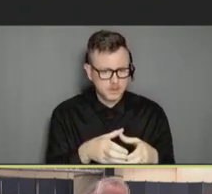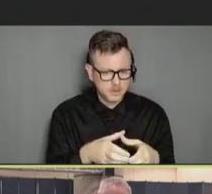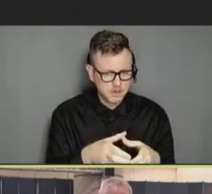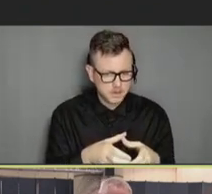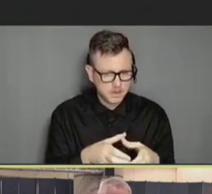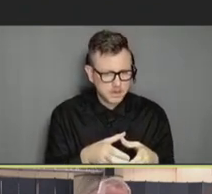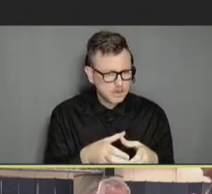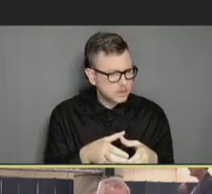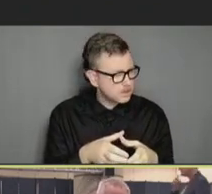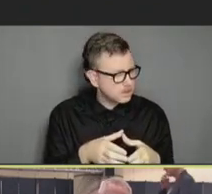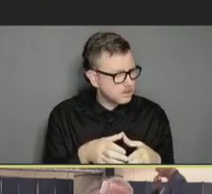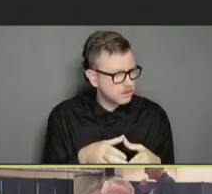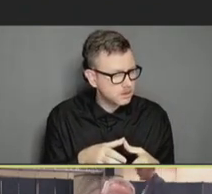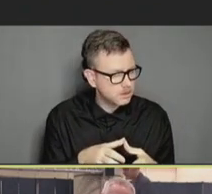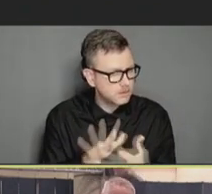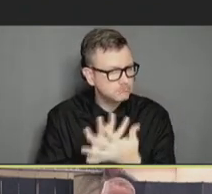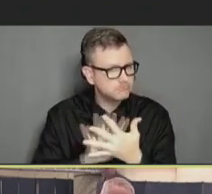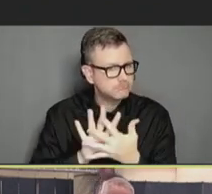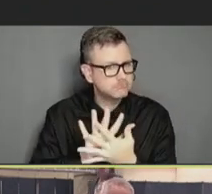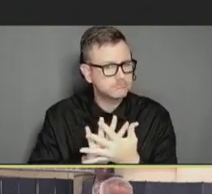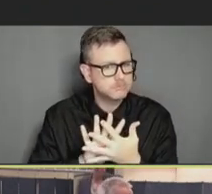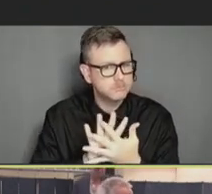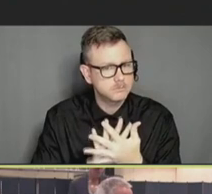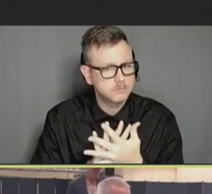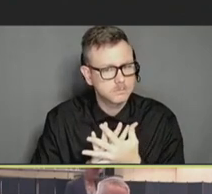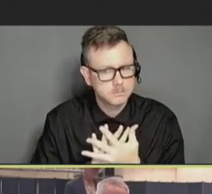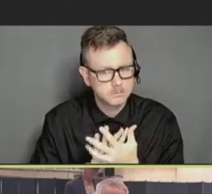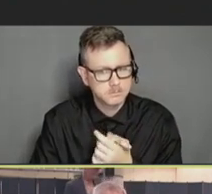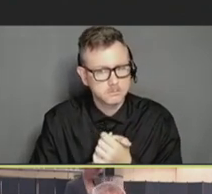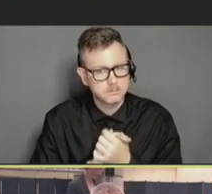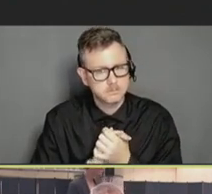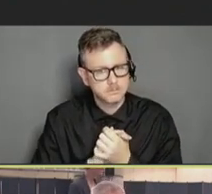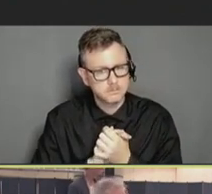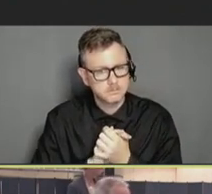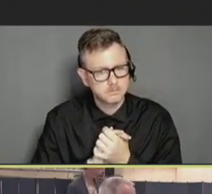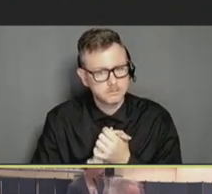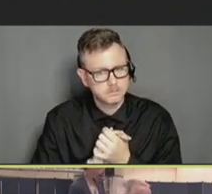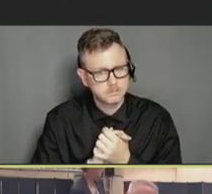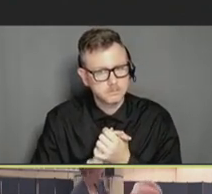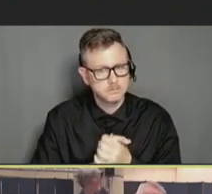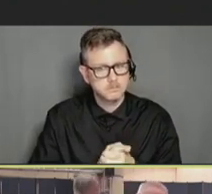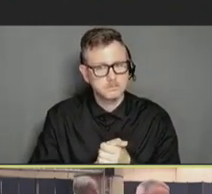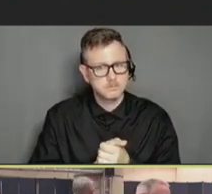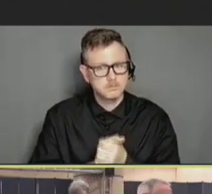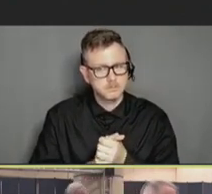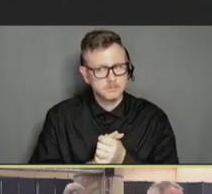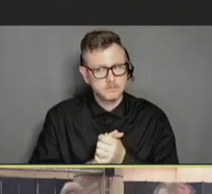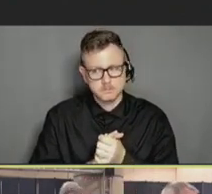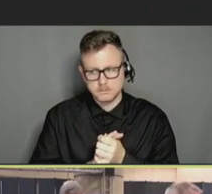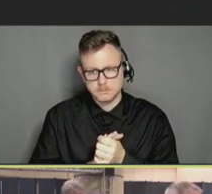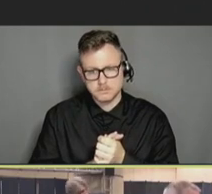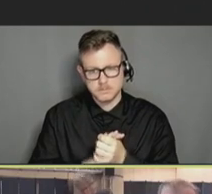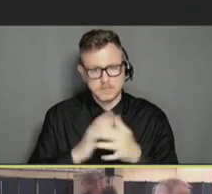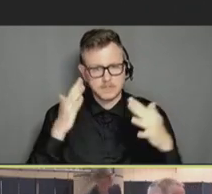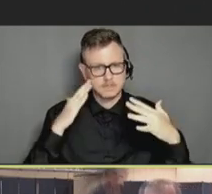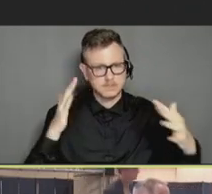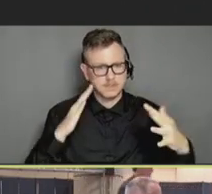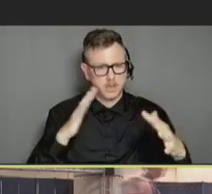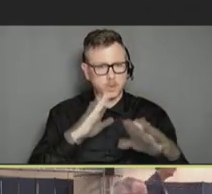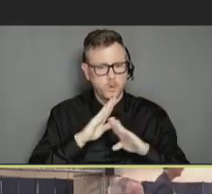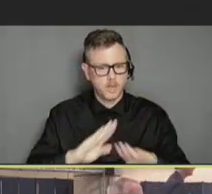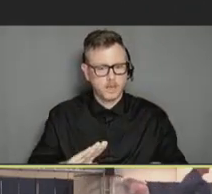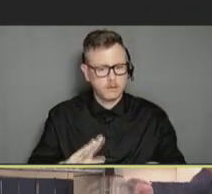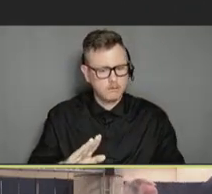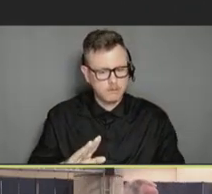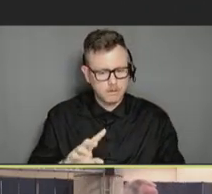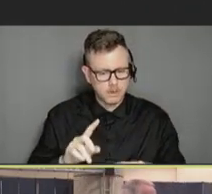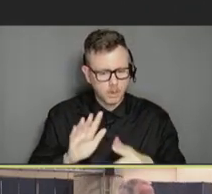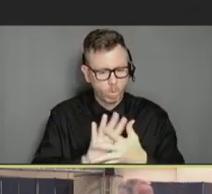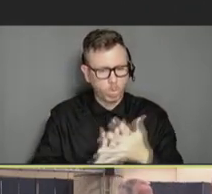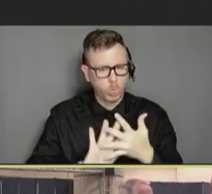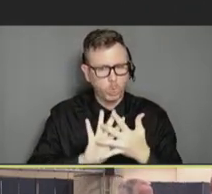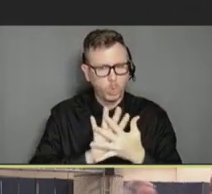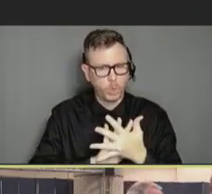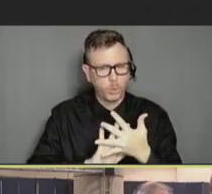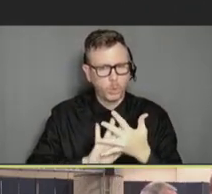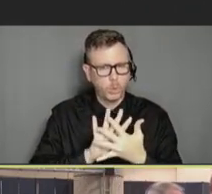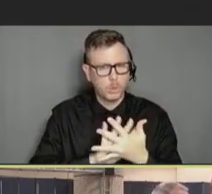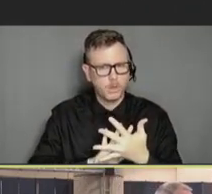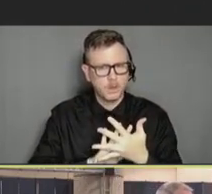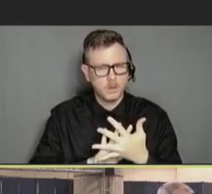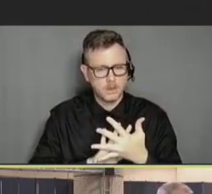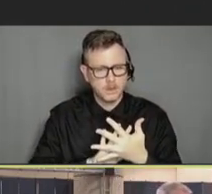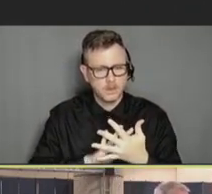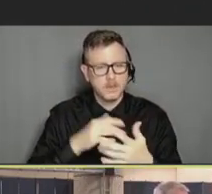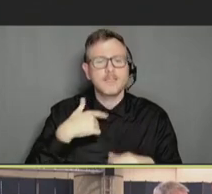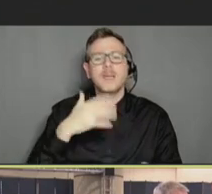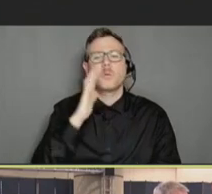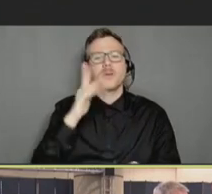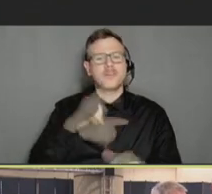on the -- they're going to give -- they're going to give us an update on the subcommittee